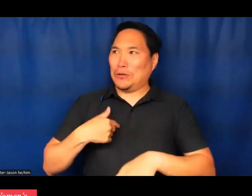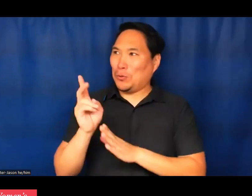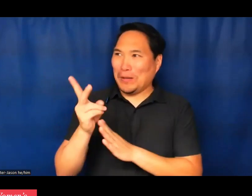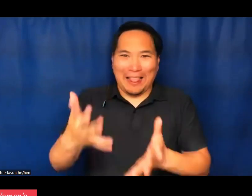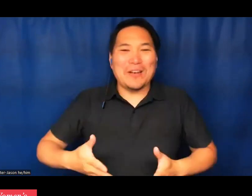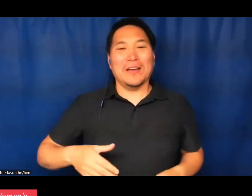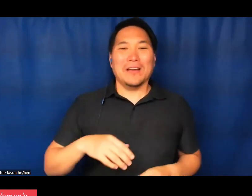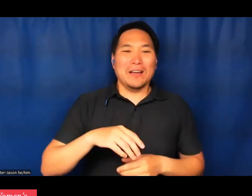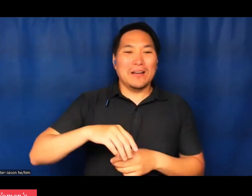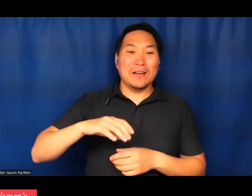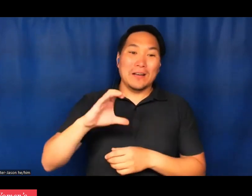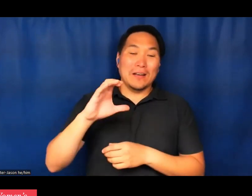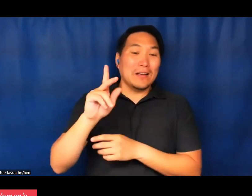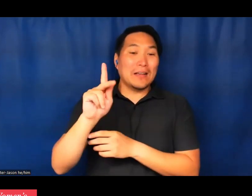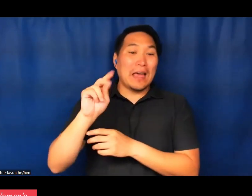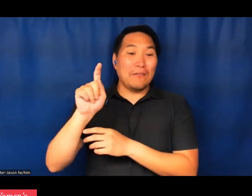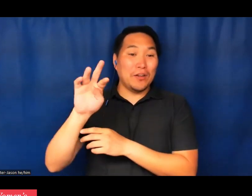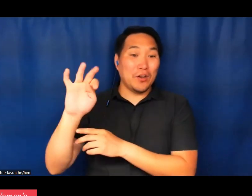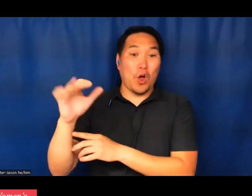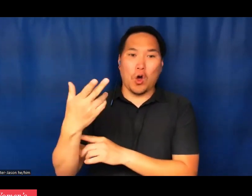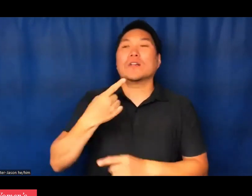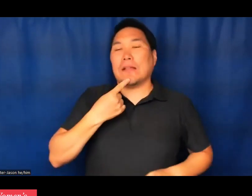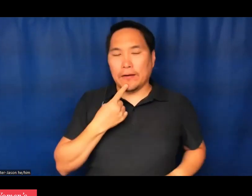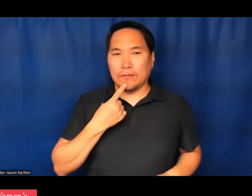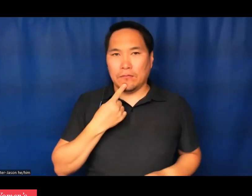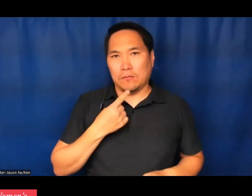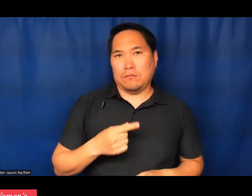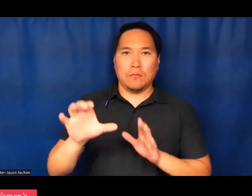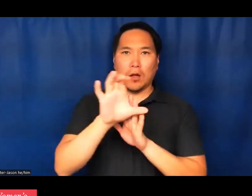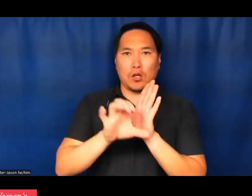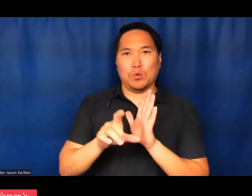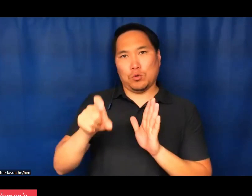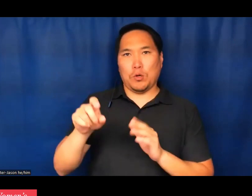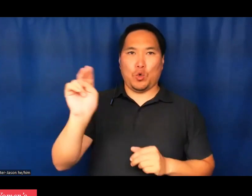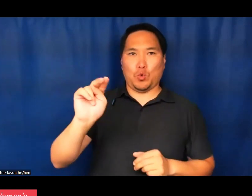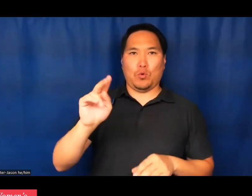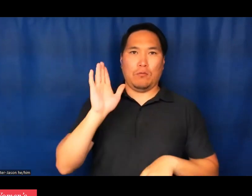Kavanaugh basically said the constitution is neutral on abortion.